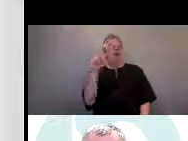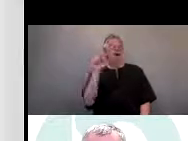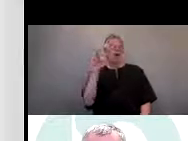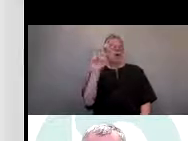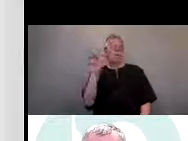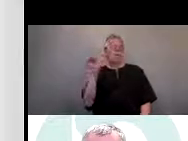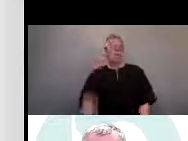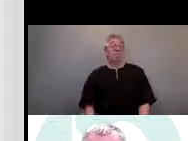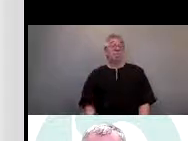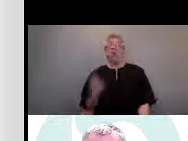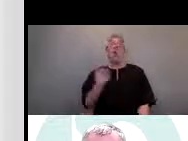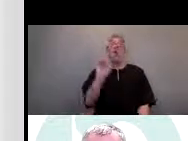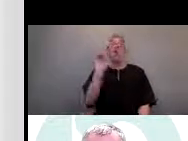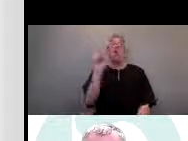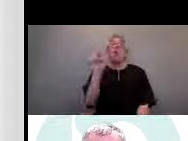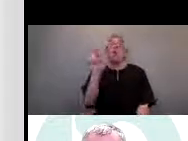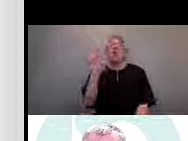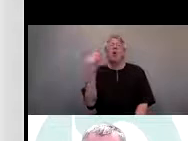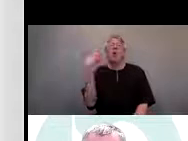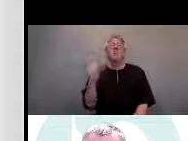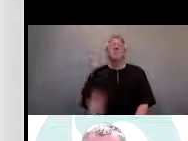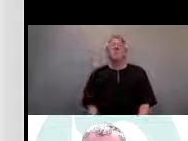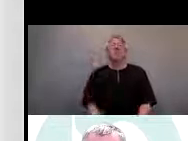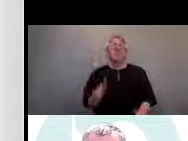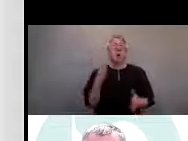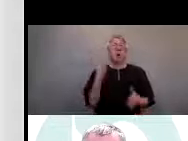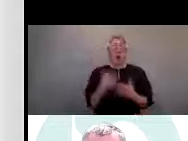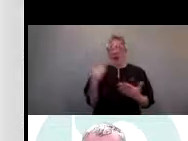you know of a new development, cochlear